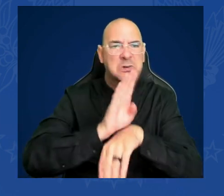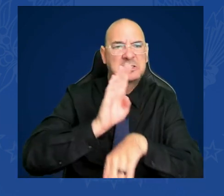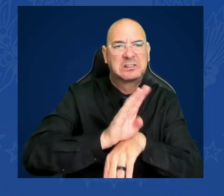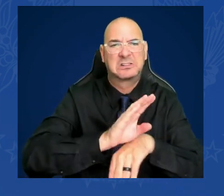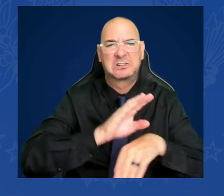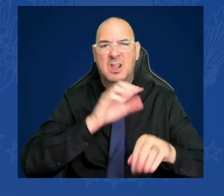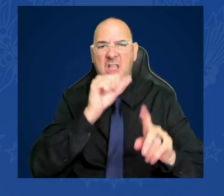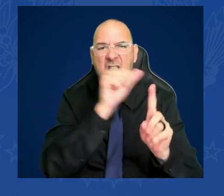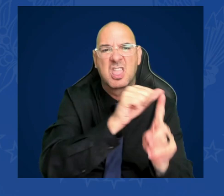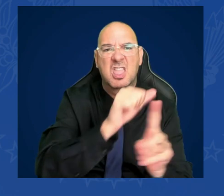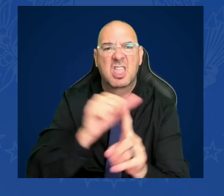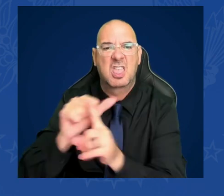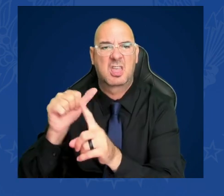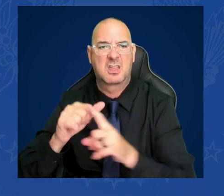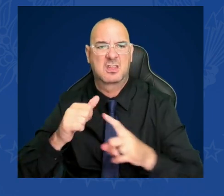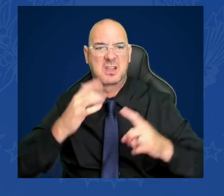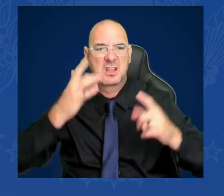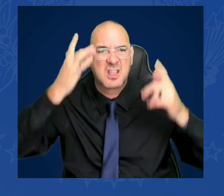the foundations of international commerce.